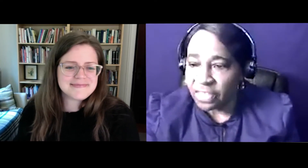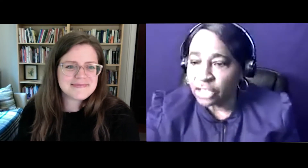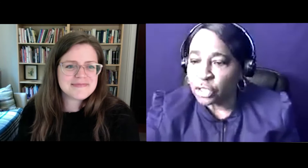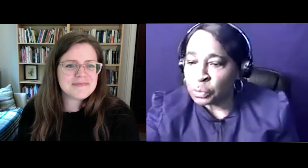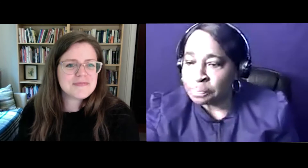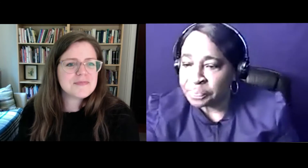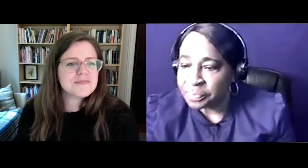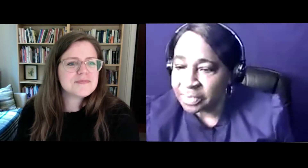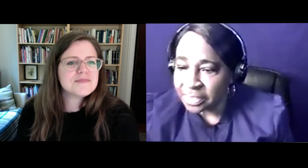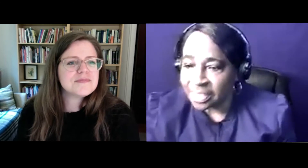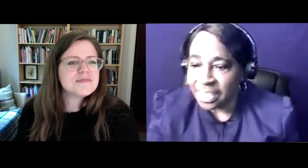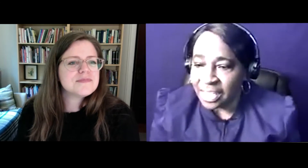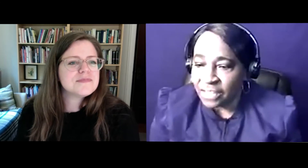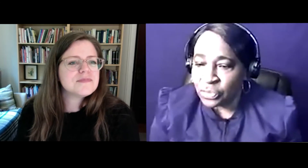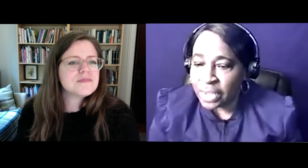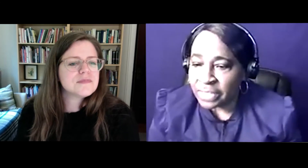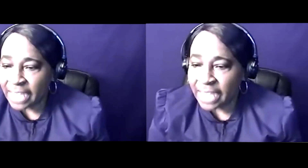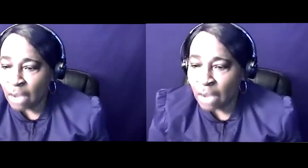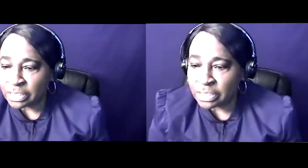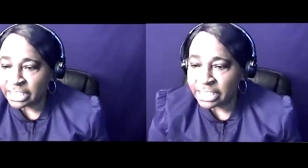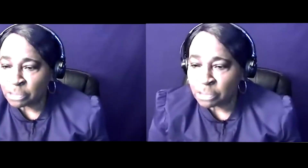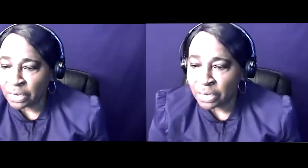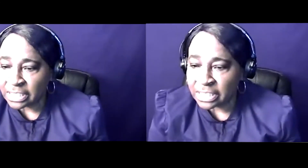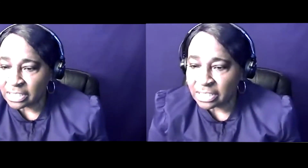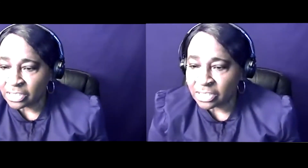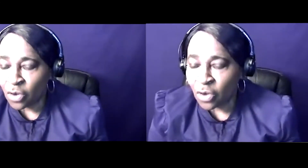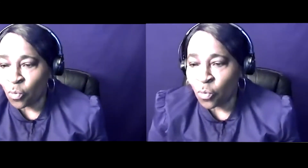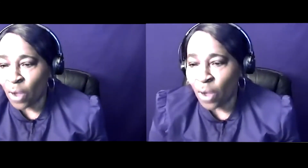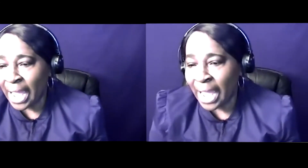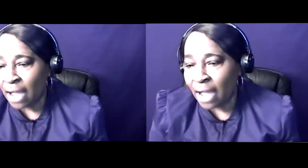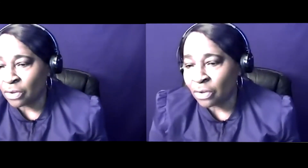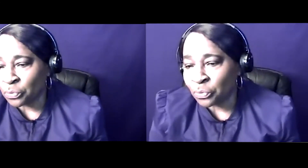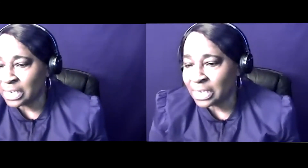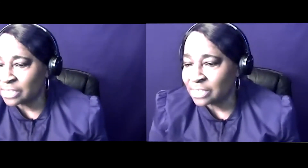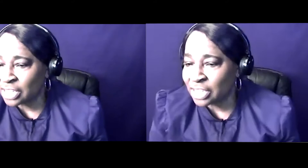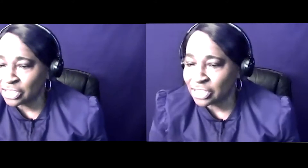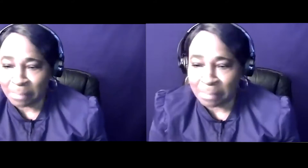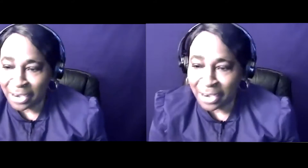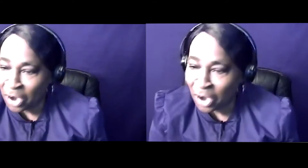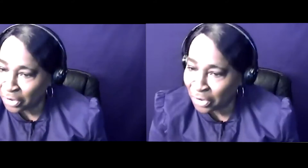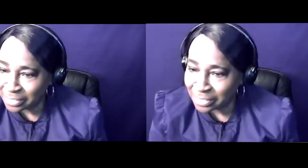Thank you. Crystal Kelley Schwartz (interpreted by Barbara Williams-Finley): The way that I was expressing the song, wow, really touched my heart.